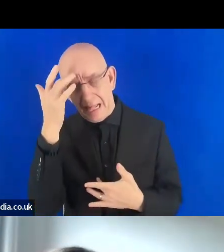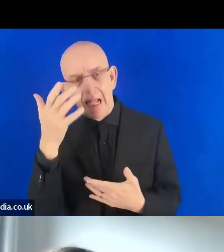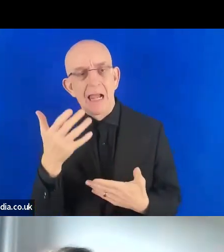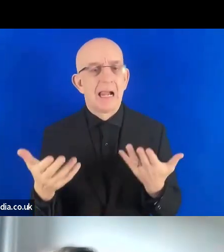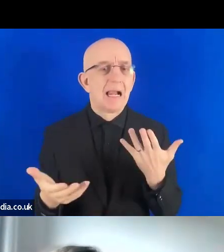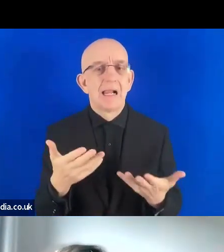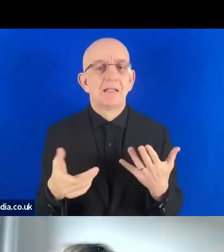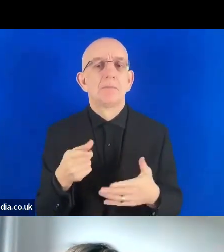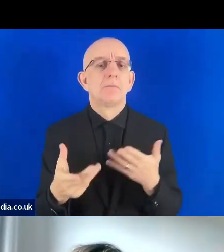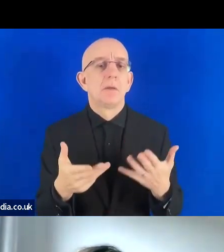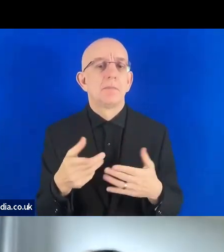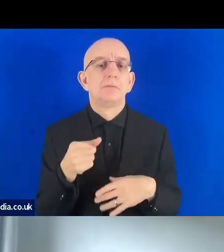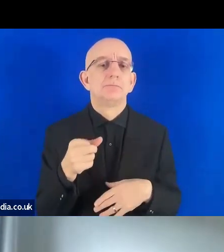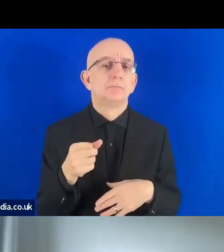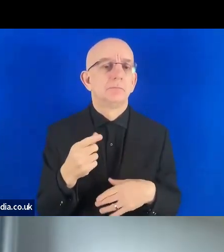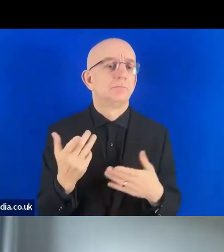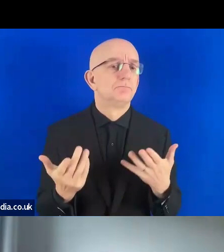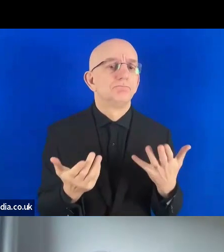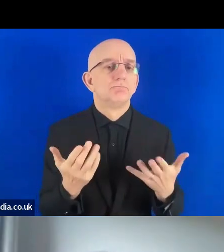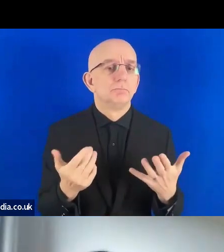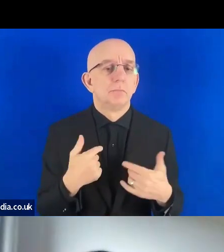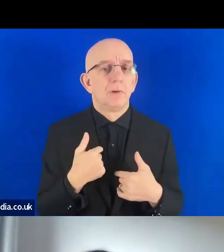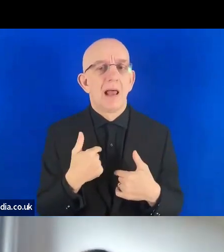if you're not sure where to go, you go to the first aid.